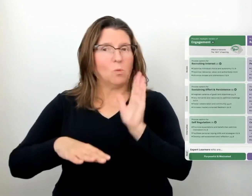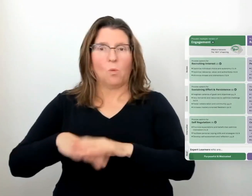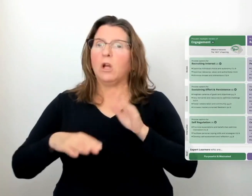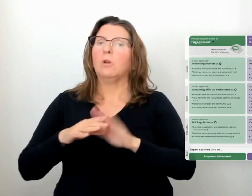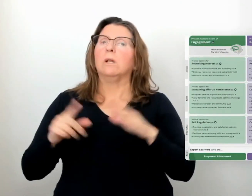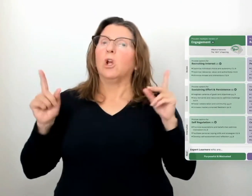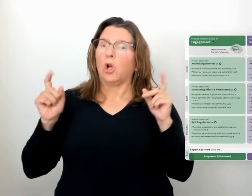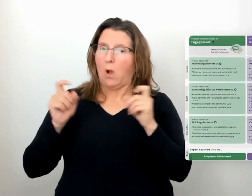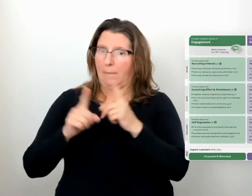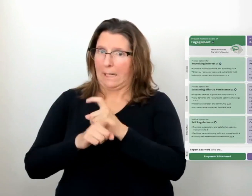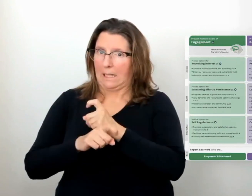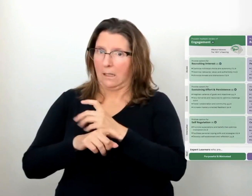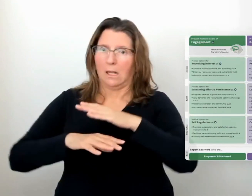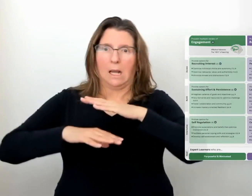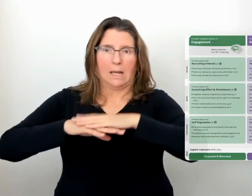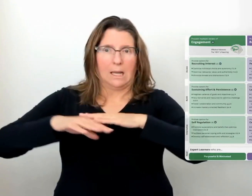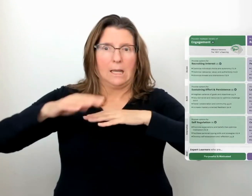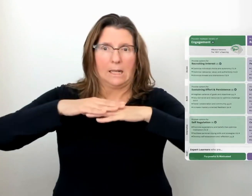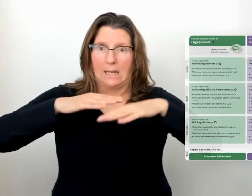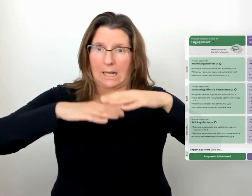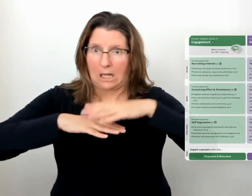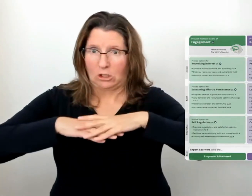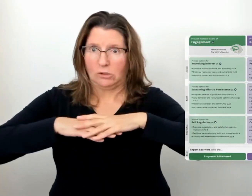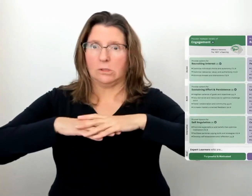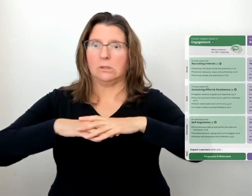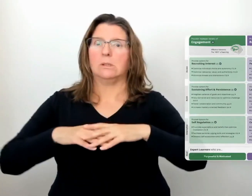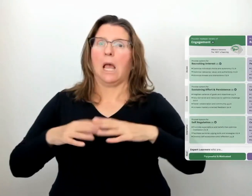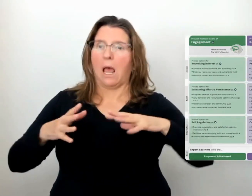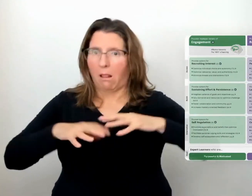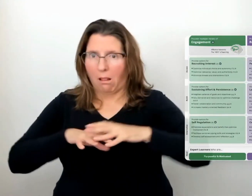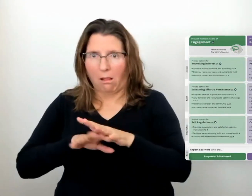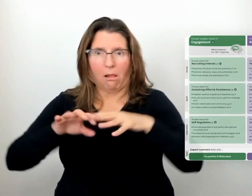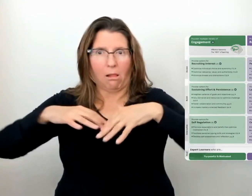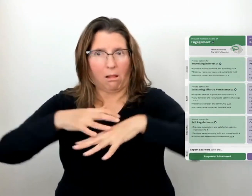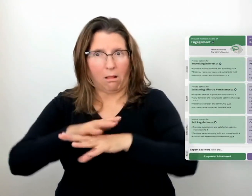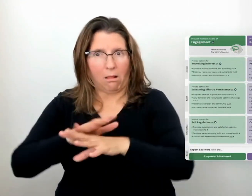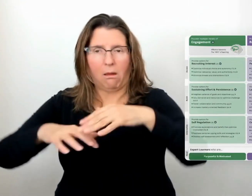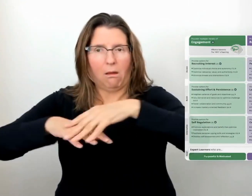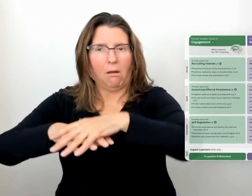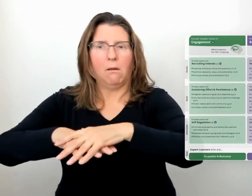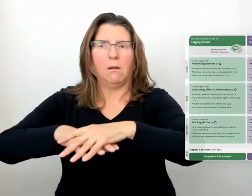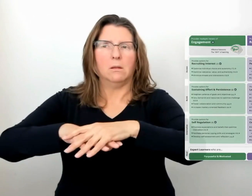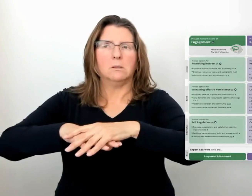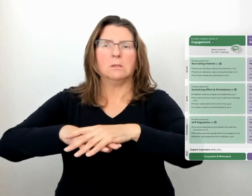Complex and multi-layered.